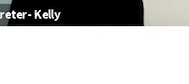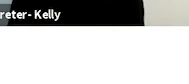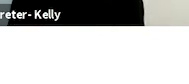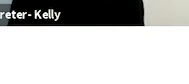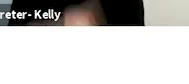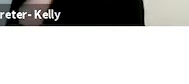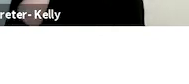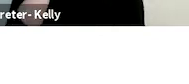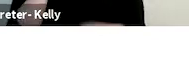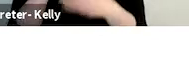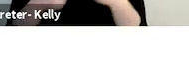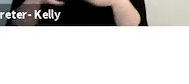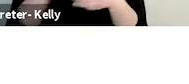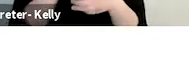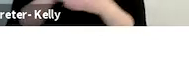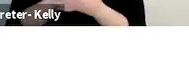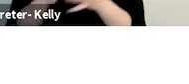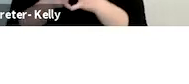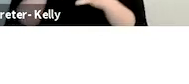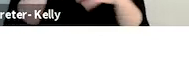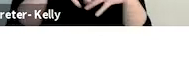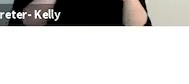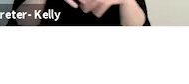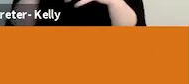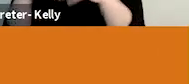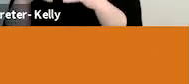put some of those things into practice and some things we might need to think about.